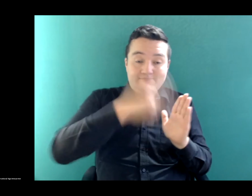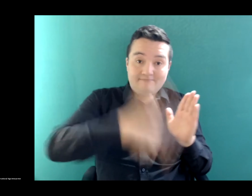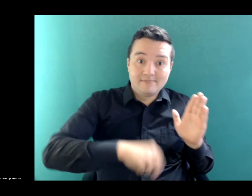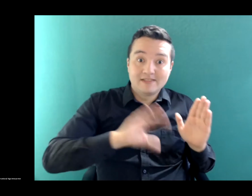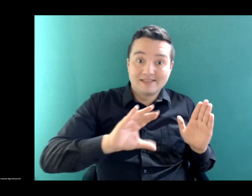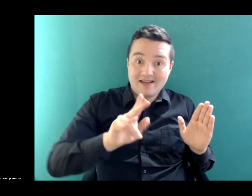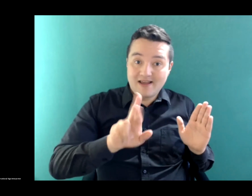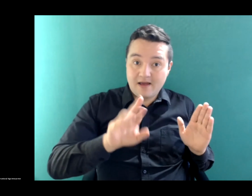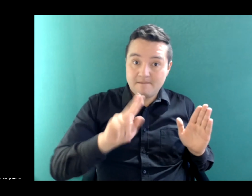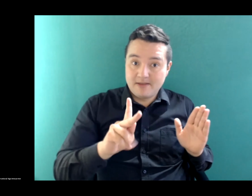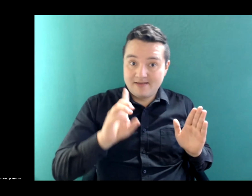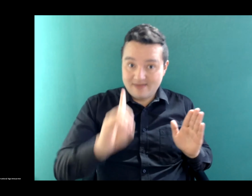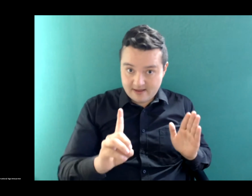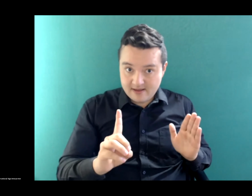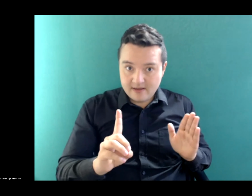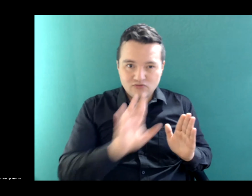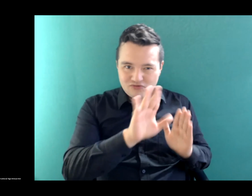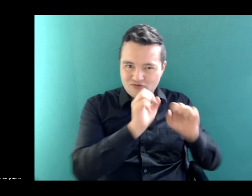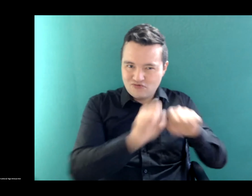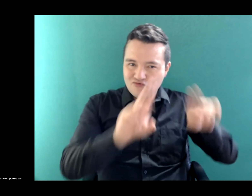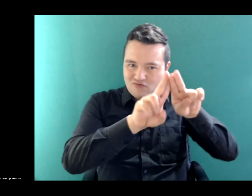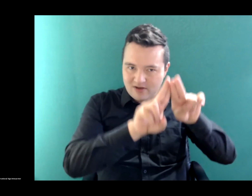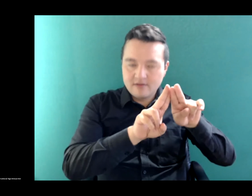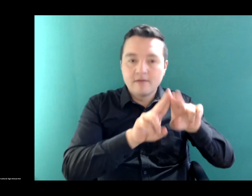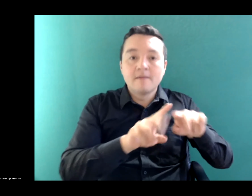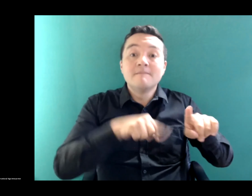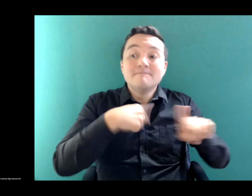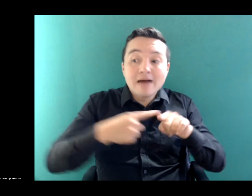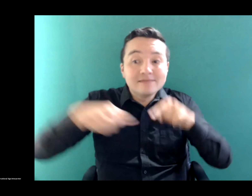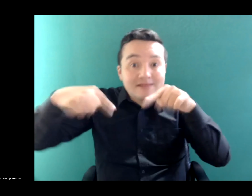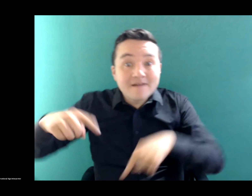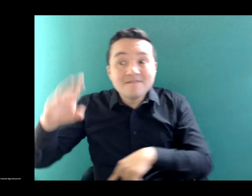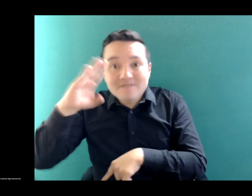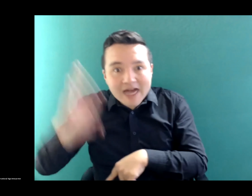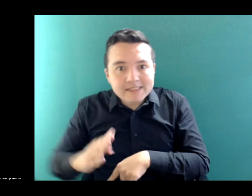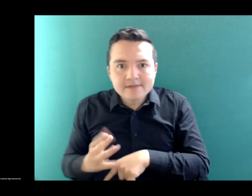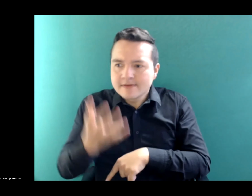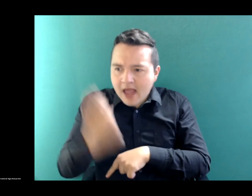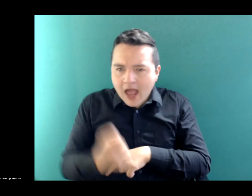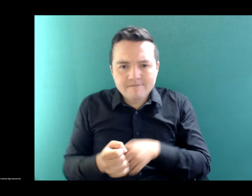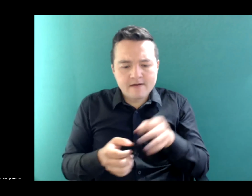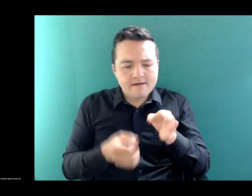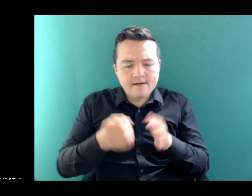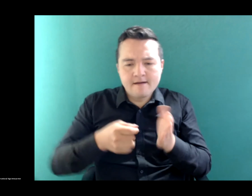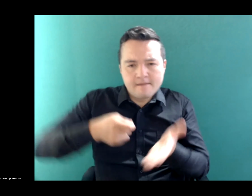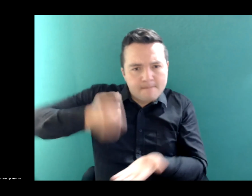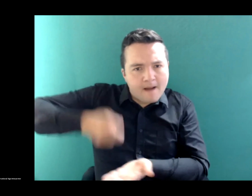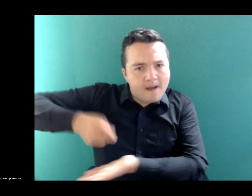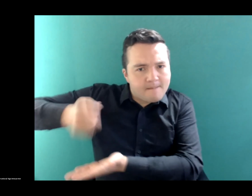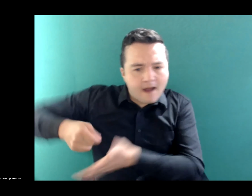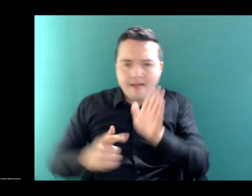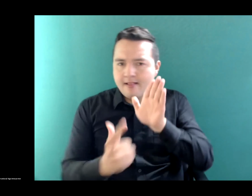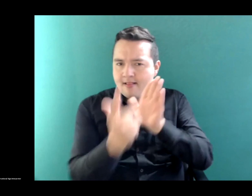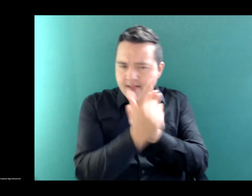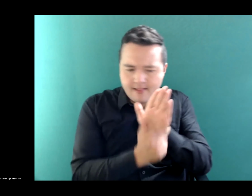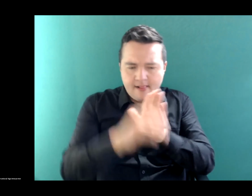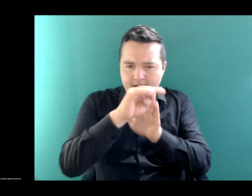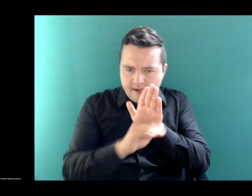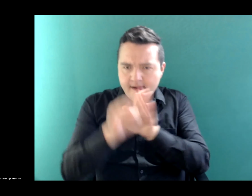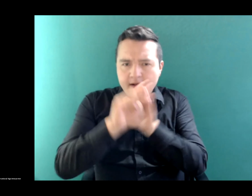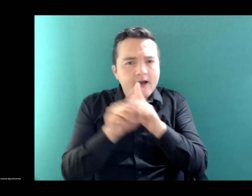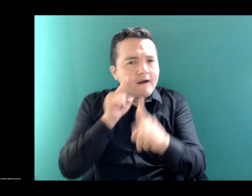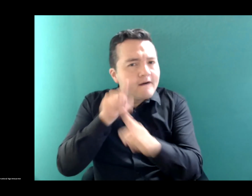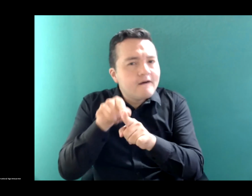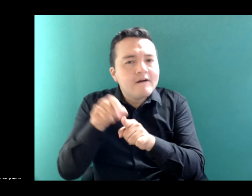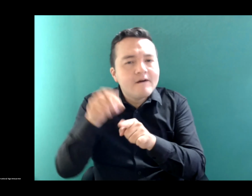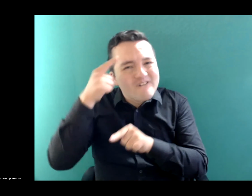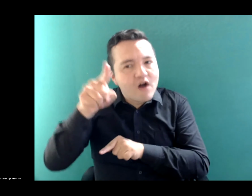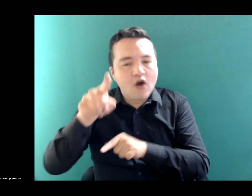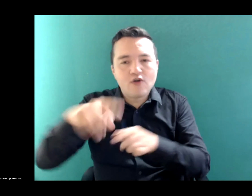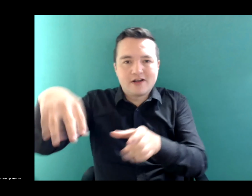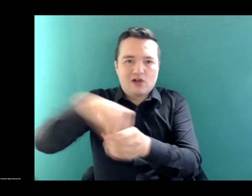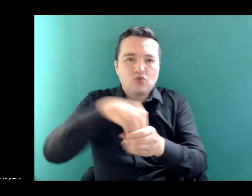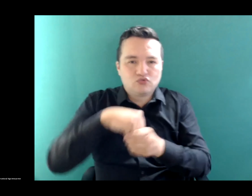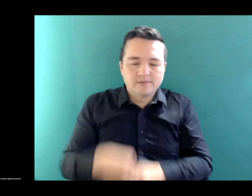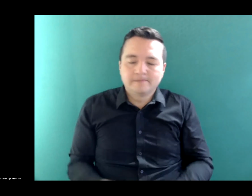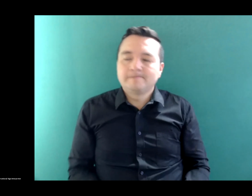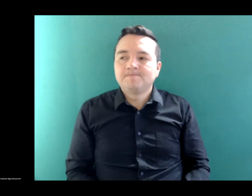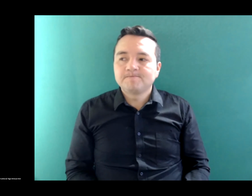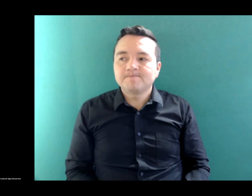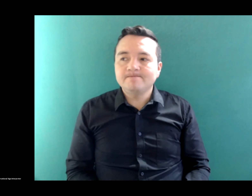These have been mostly by legal enforcement.